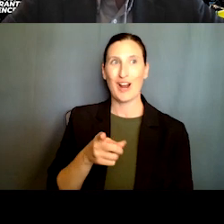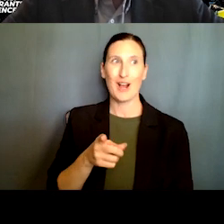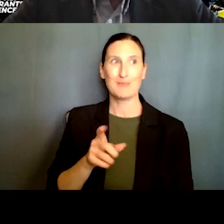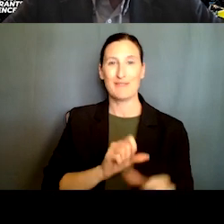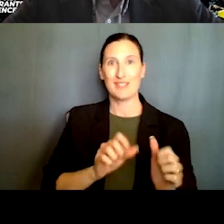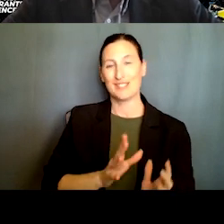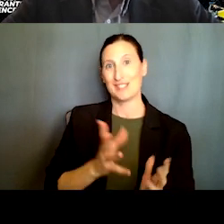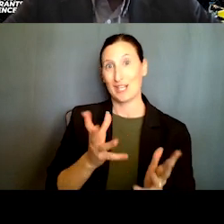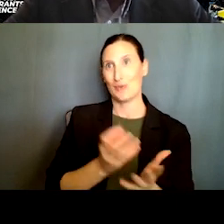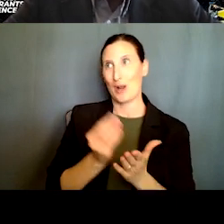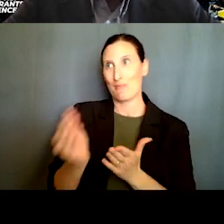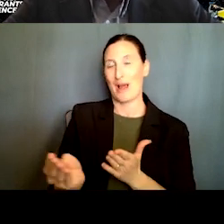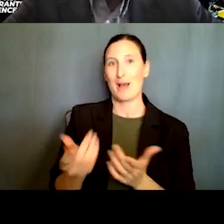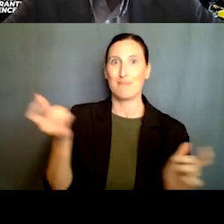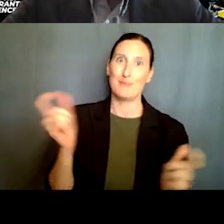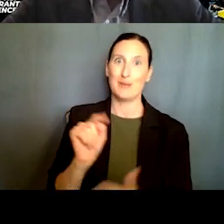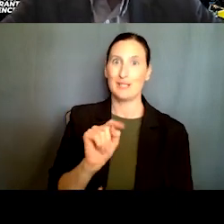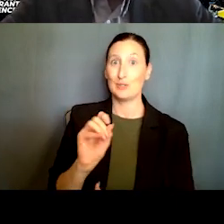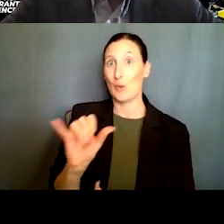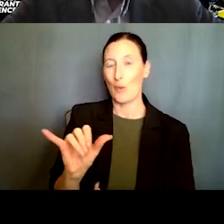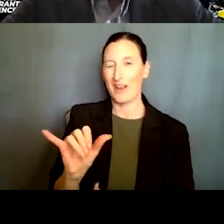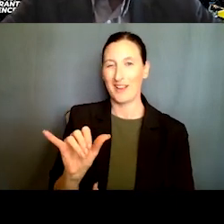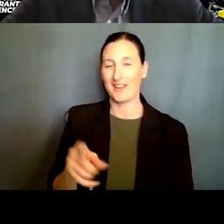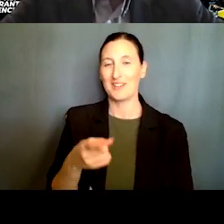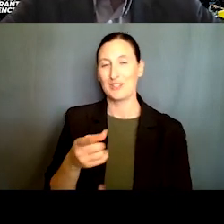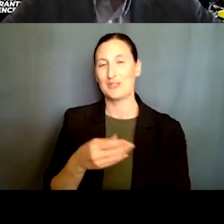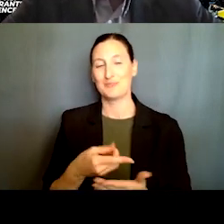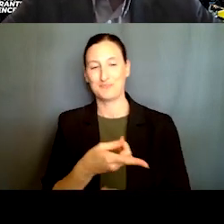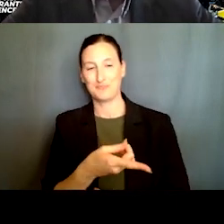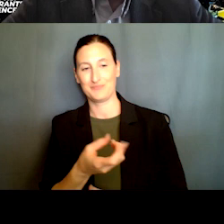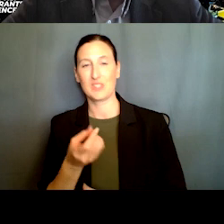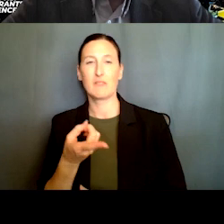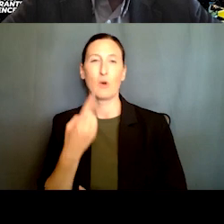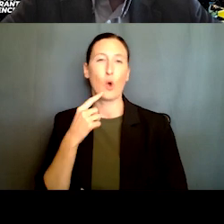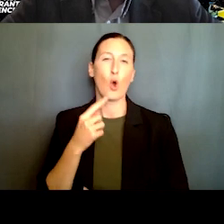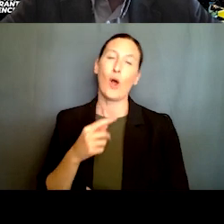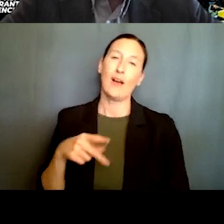I shouldn't say that, but if you want to, large pieces of equipment for whatever in physics or biology or anything.